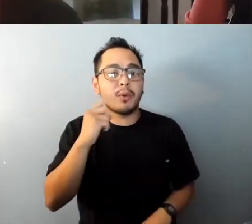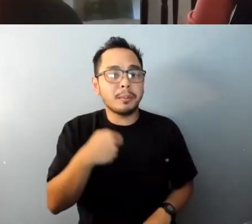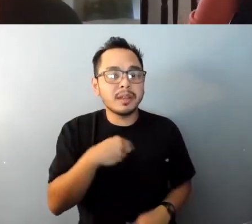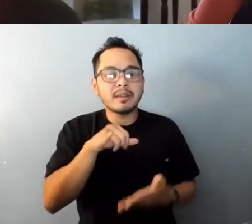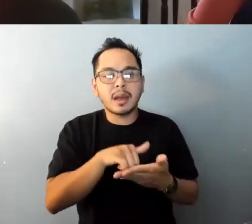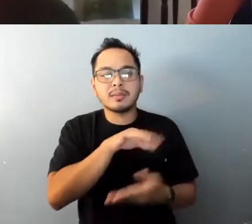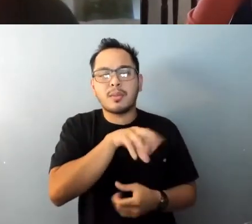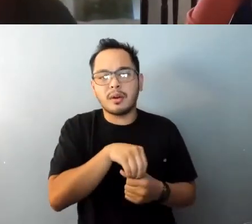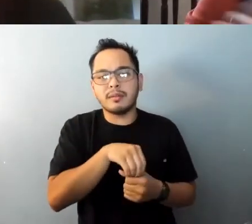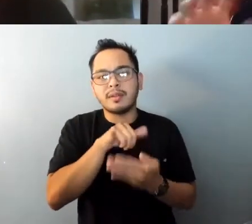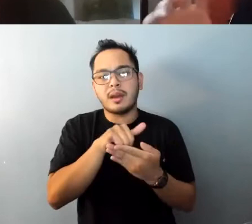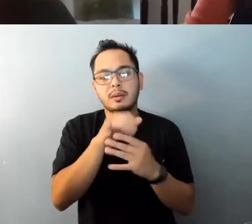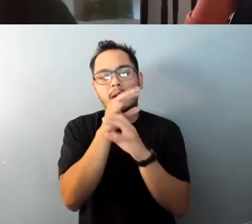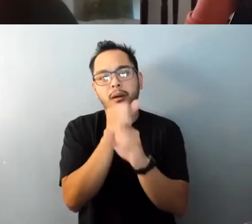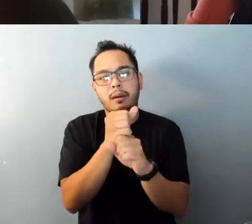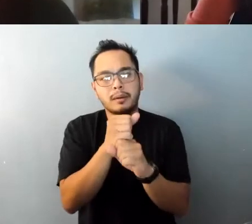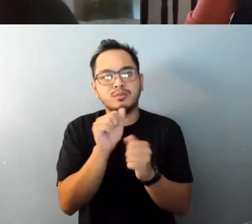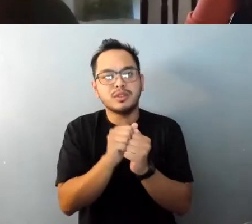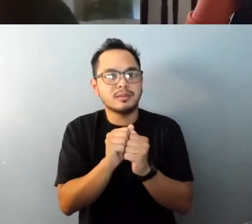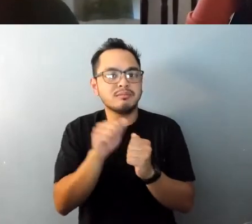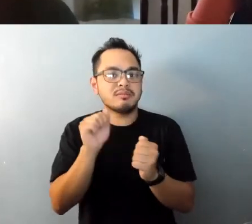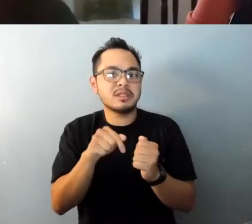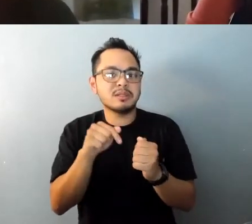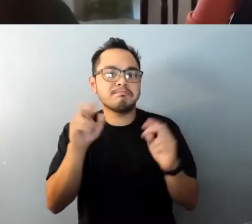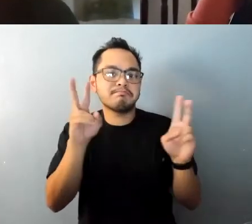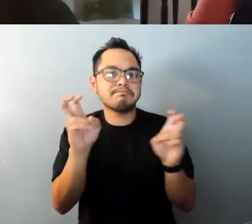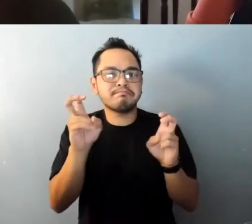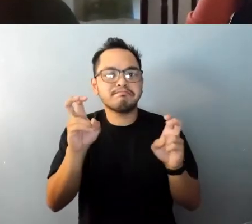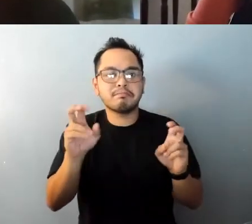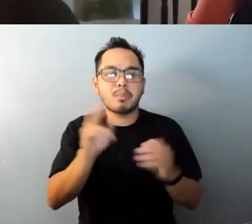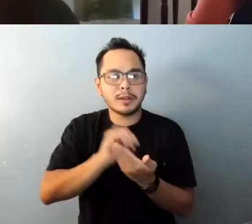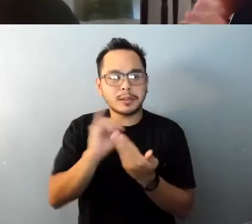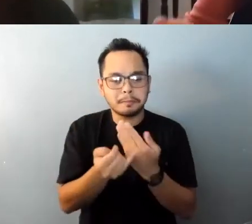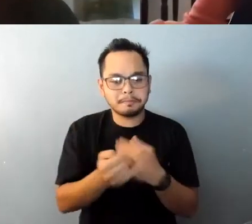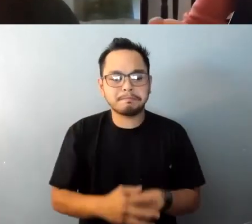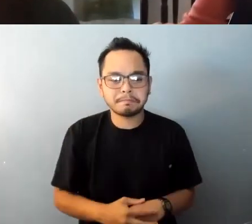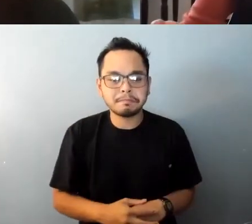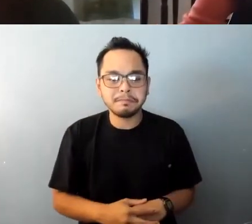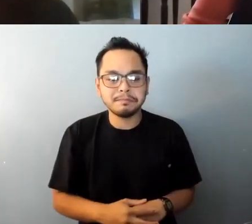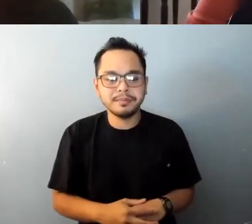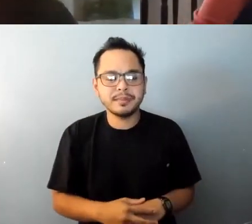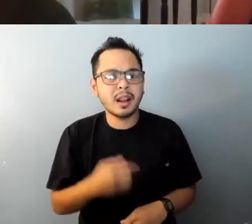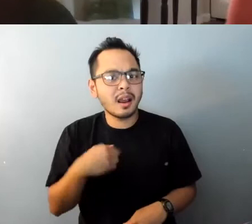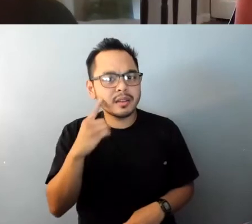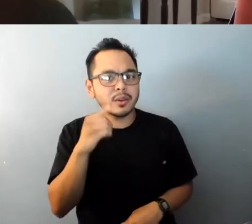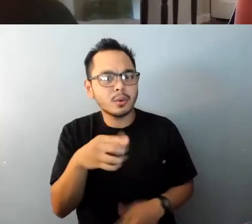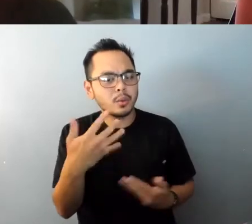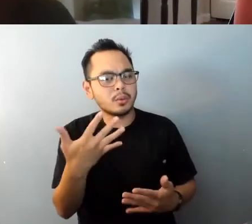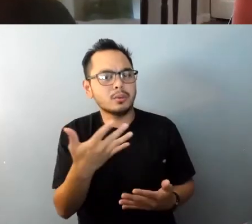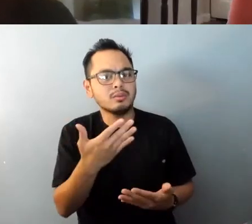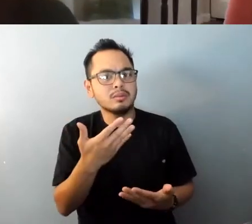of this reclaiming project. And I think you do it so well. I was stunned, I knew it was